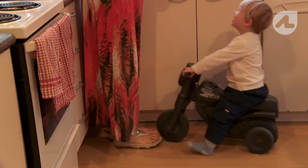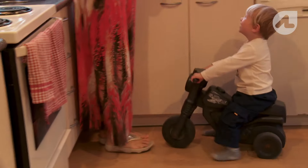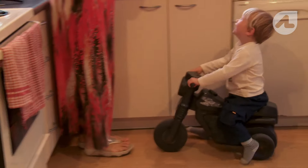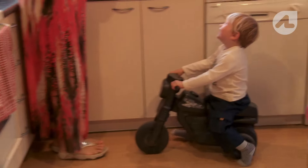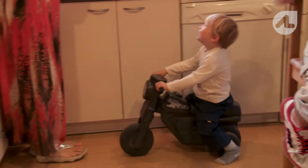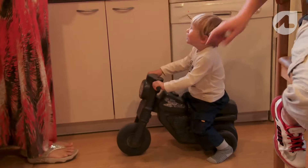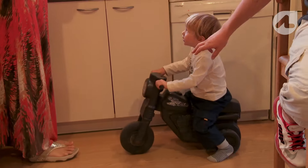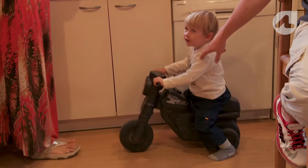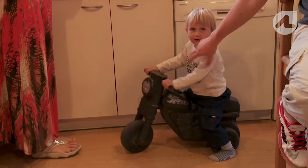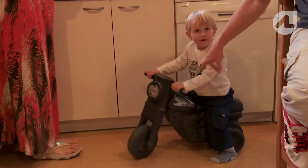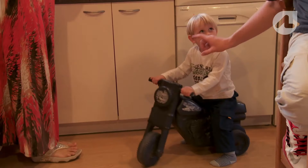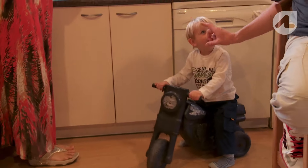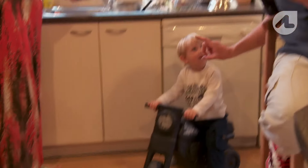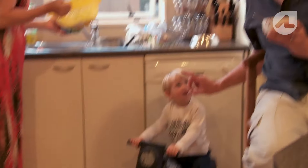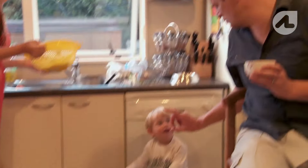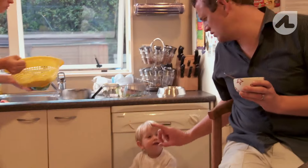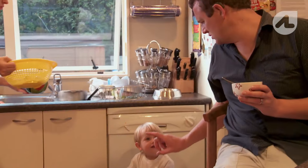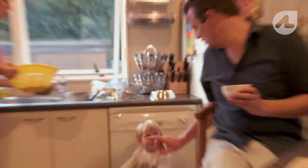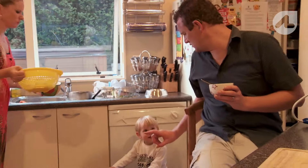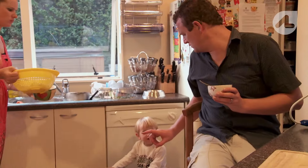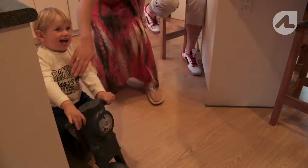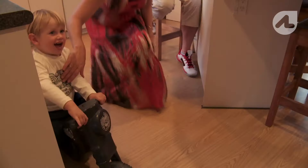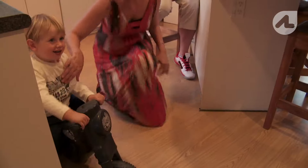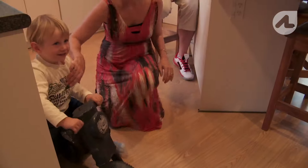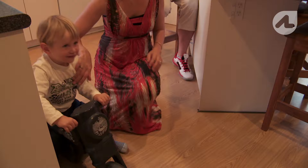Ouch! Adrian, no, no, no.